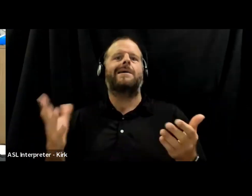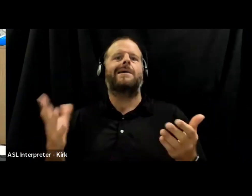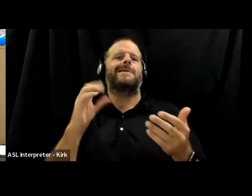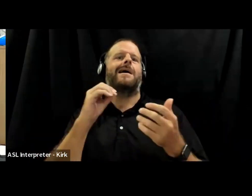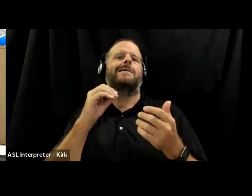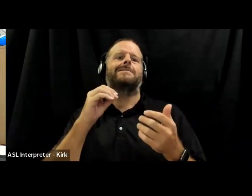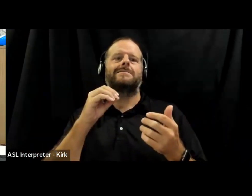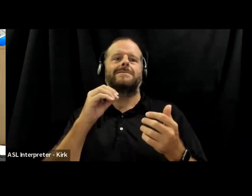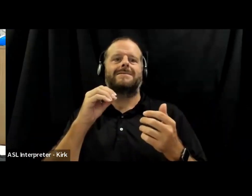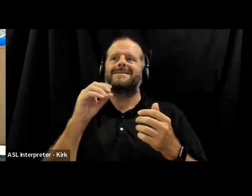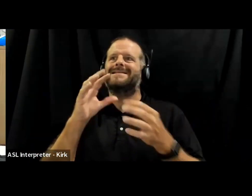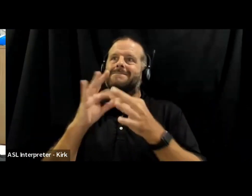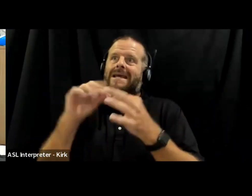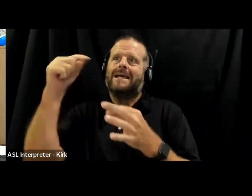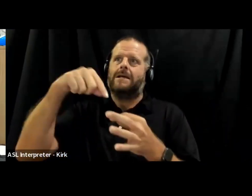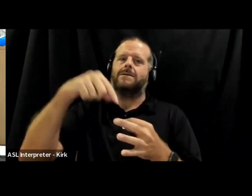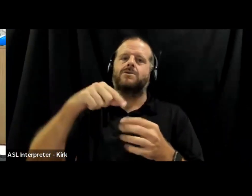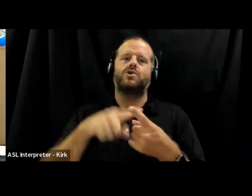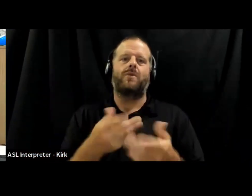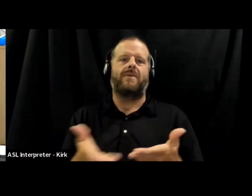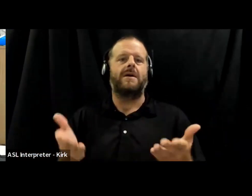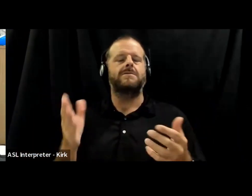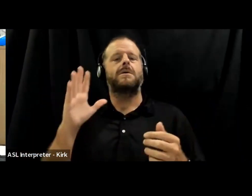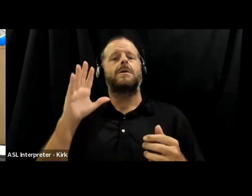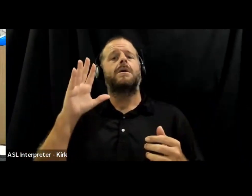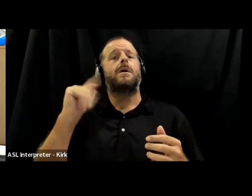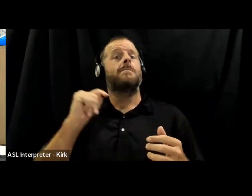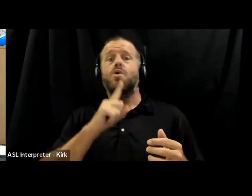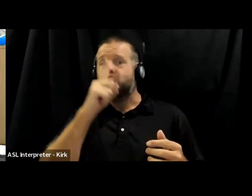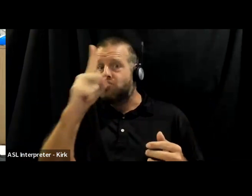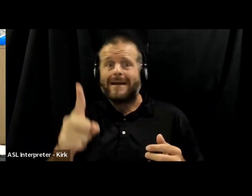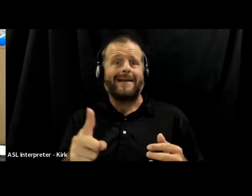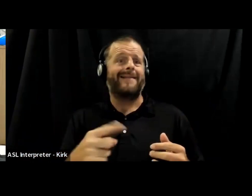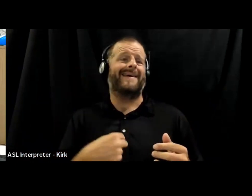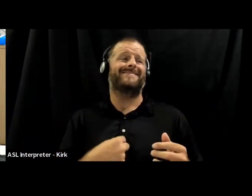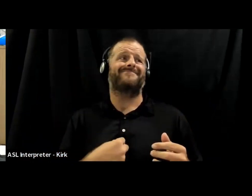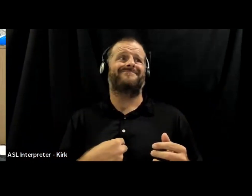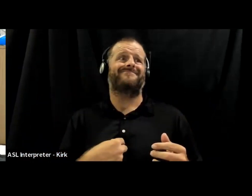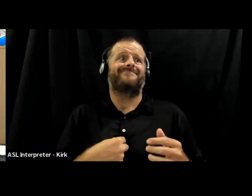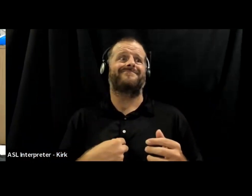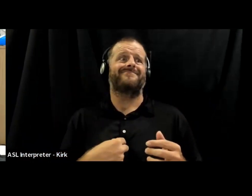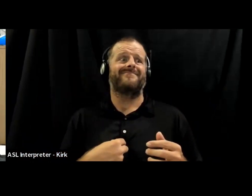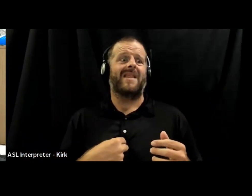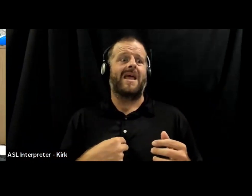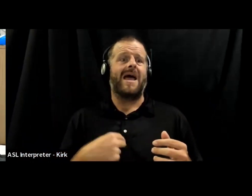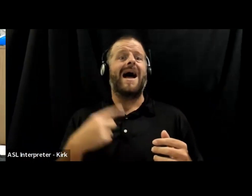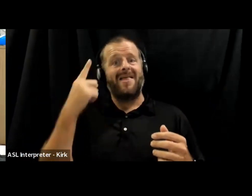to things, but, but really, deep down I think a lot of us have been discouraged